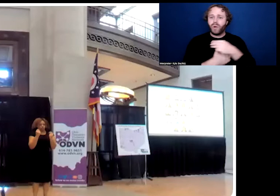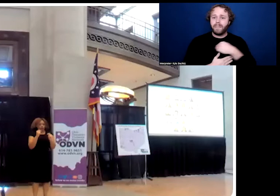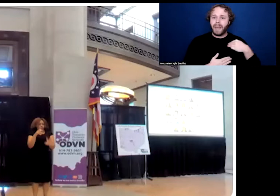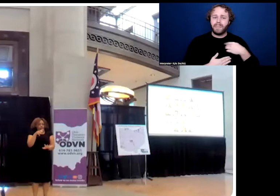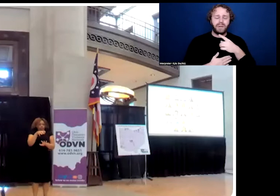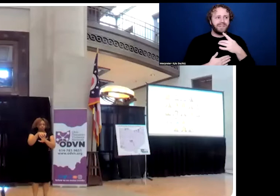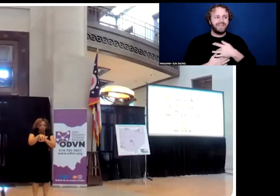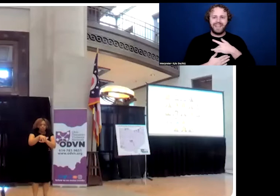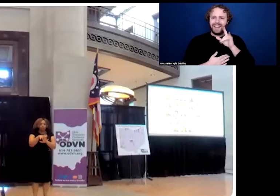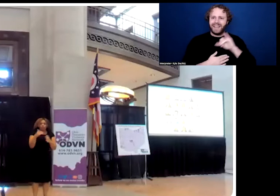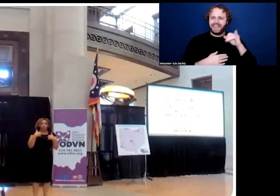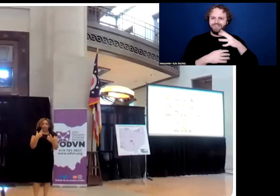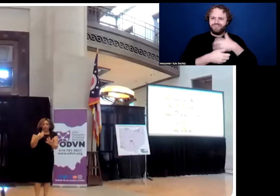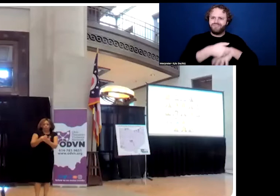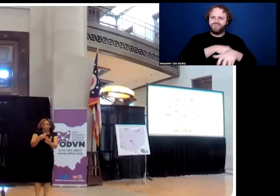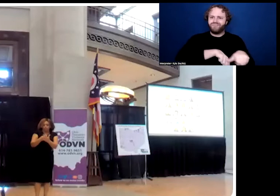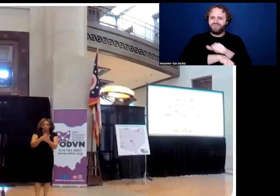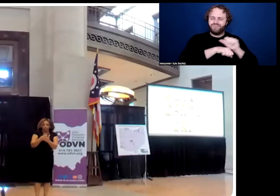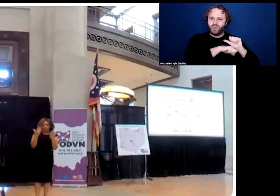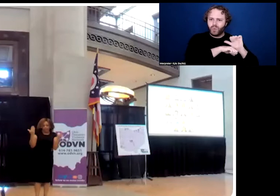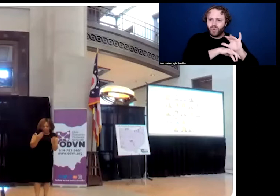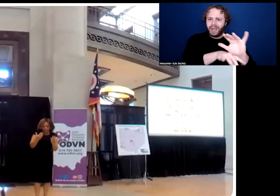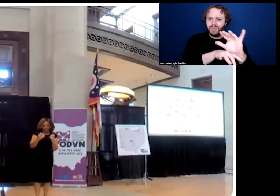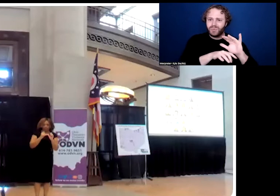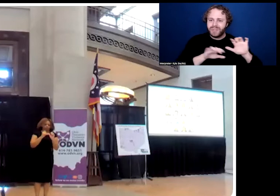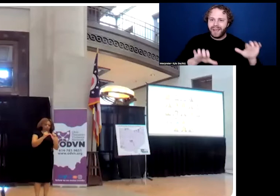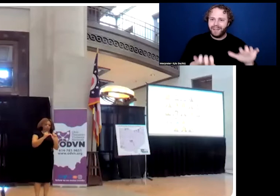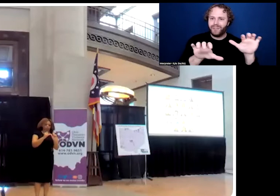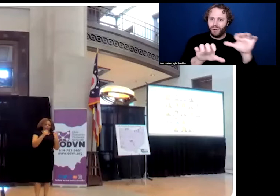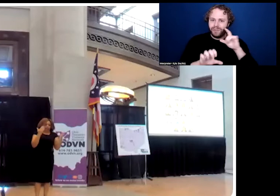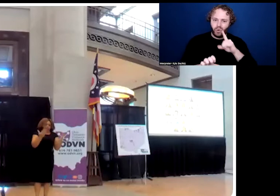to get that line item in the first place, to keep it and then increase it.